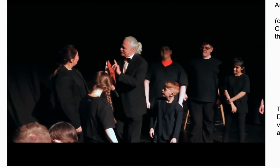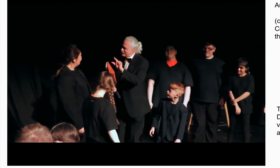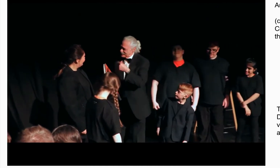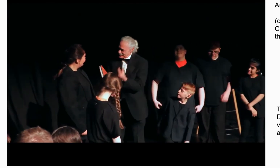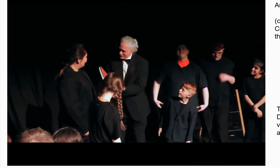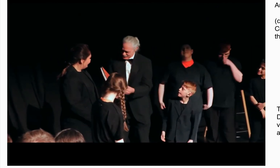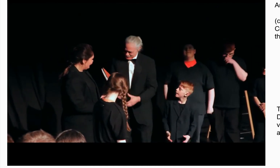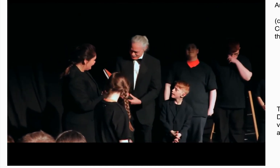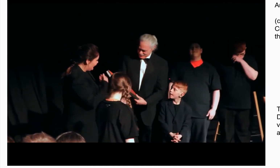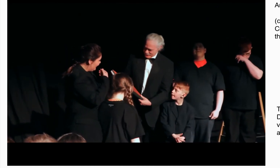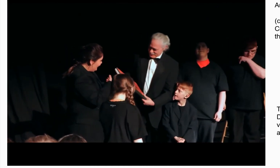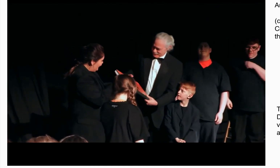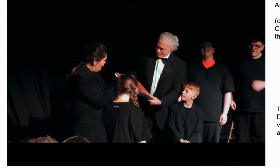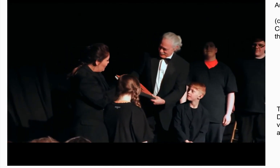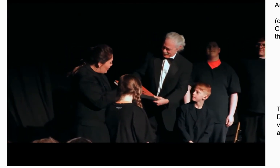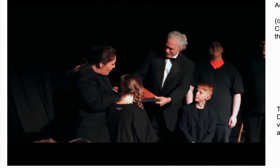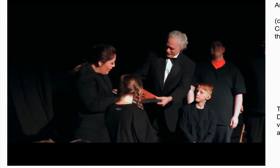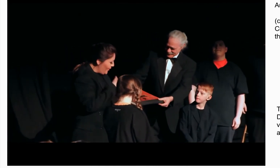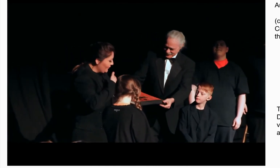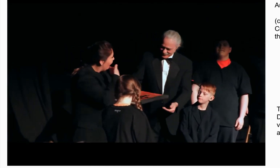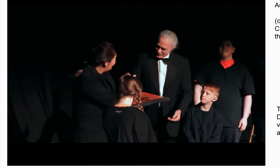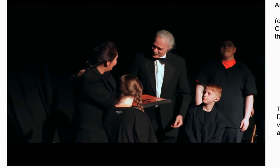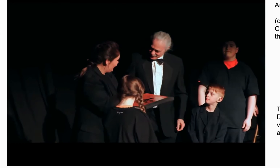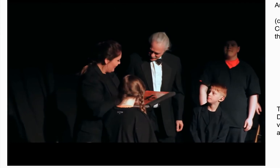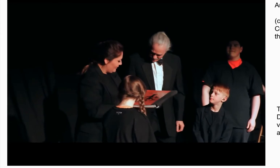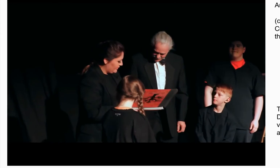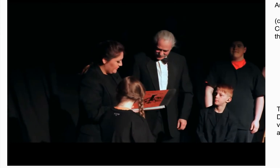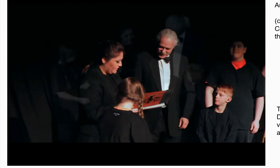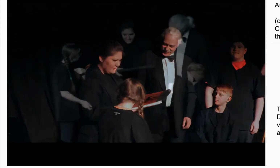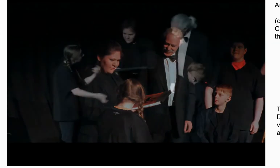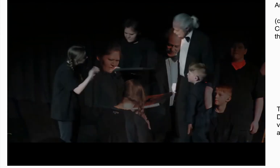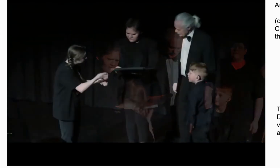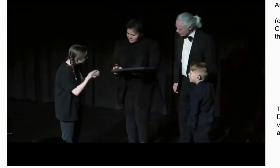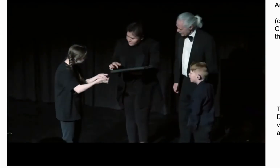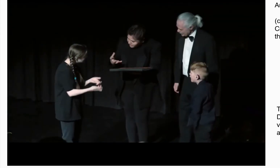Elder: Congratulations on graduating!